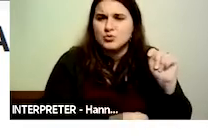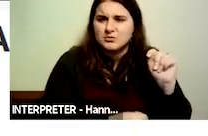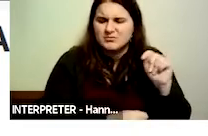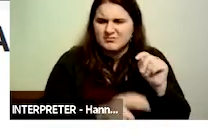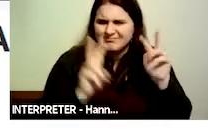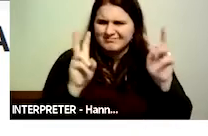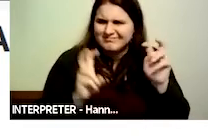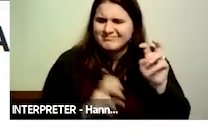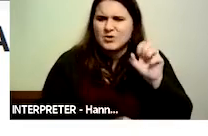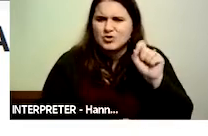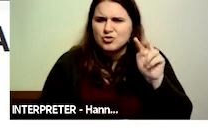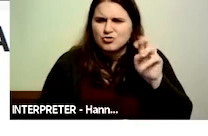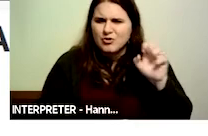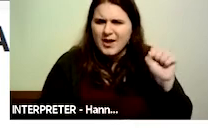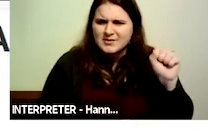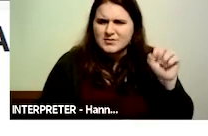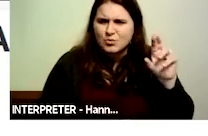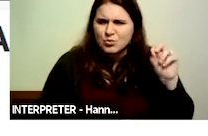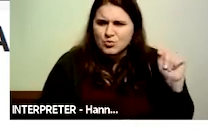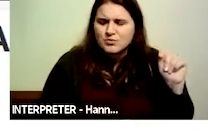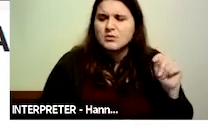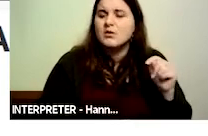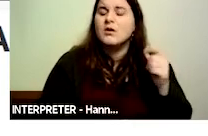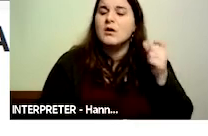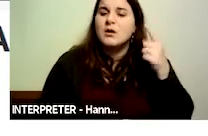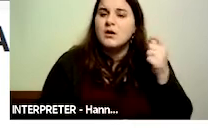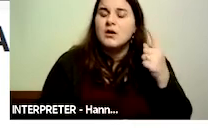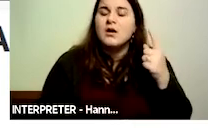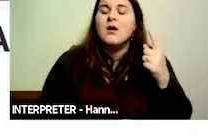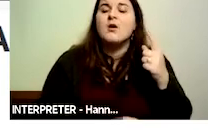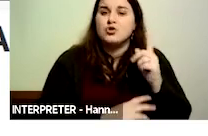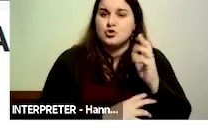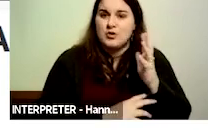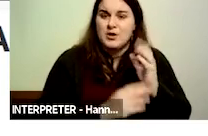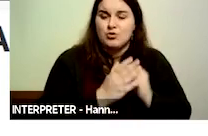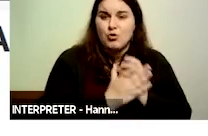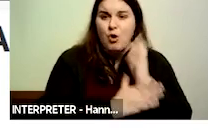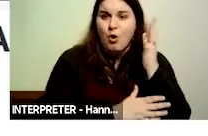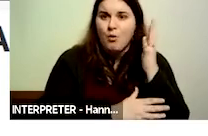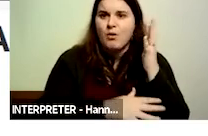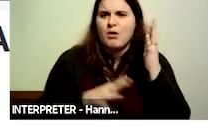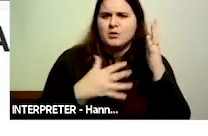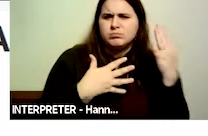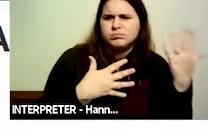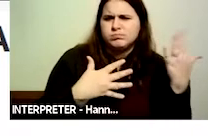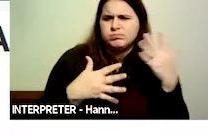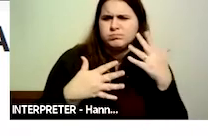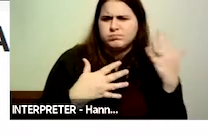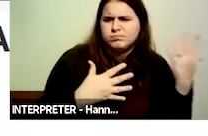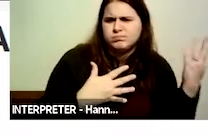Ben Woelk: But stress roots are developed when a tree encounters adversity specifically adverse